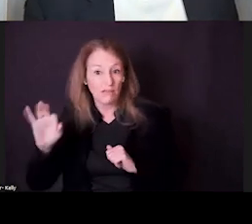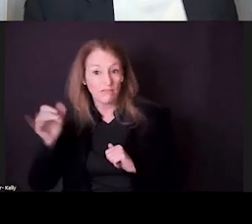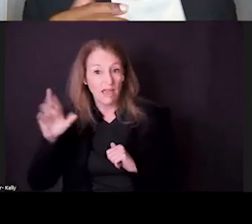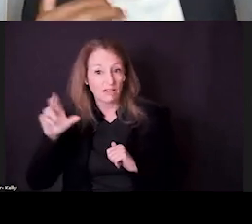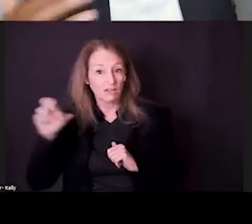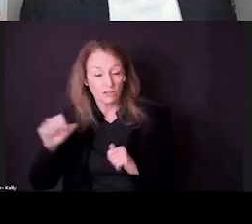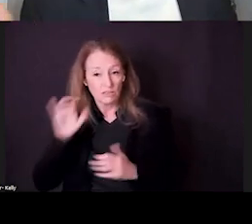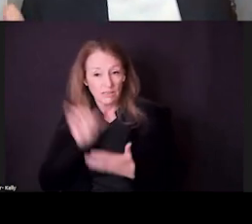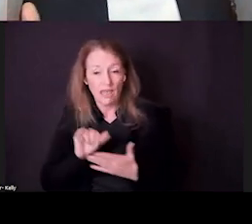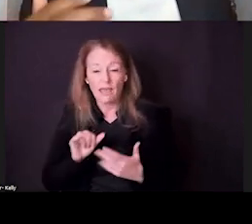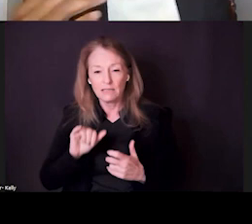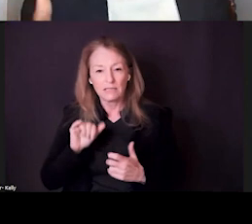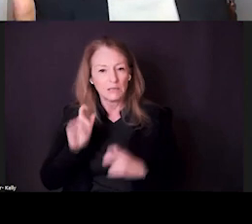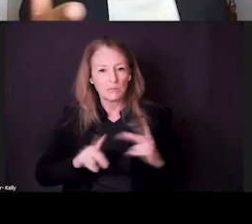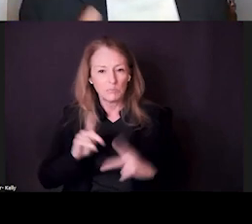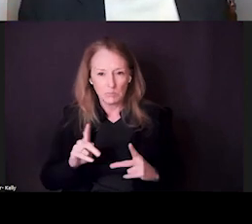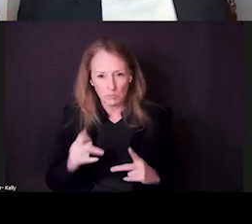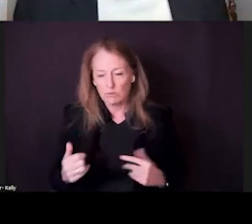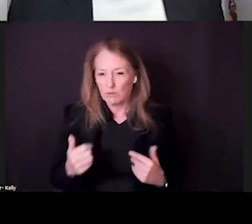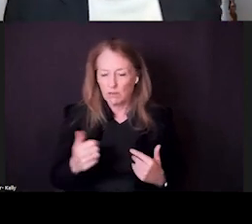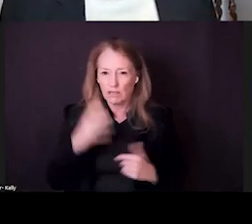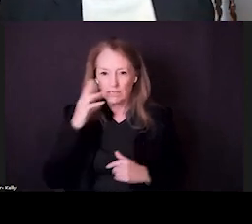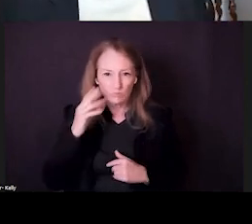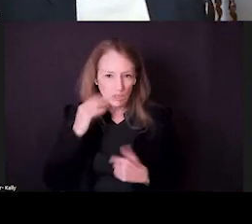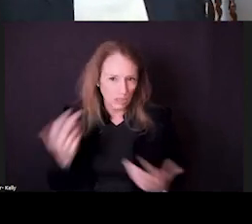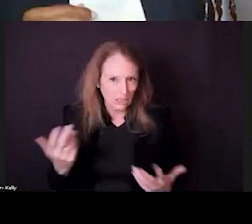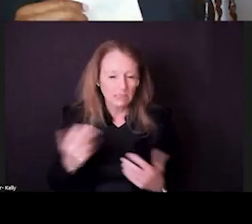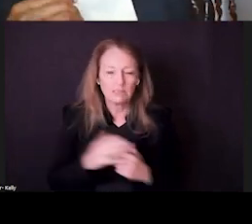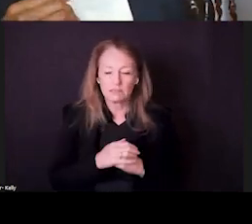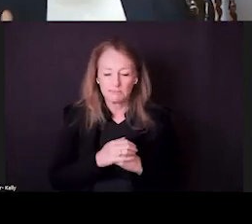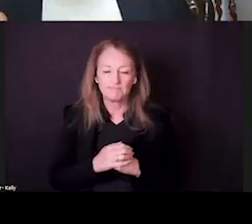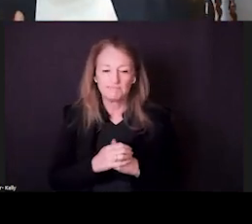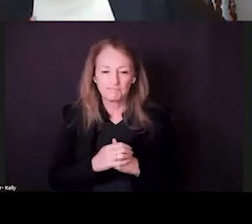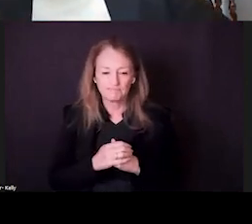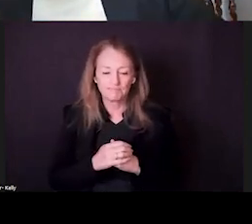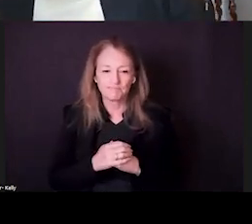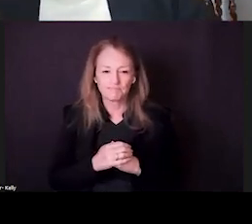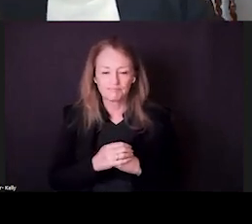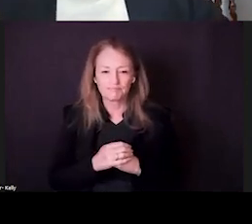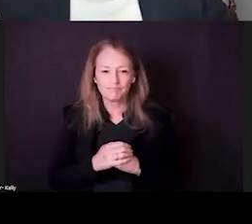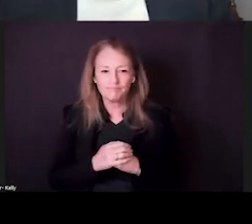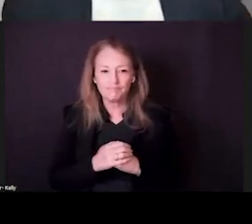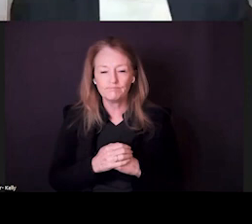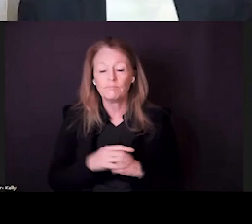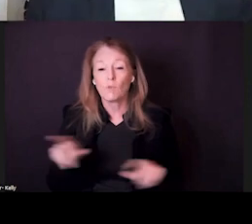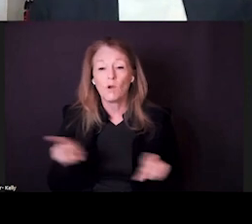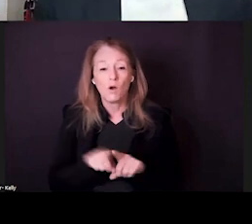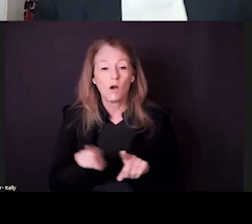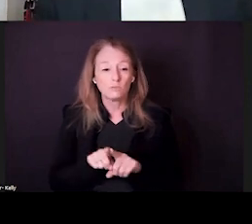HAVING GREATER ISSUES OR GREATER MENTAL HEALTH CHALLENGES. THE OTHER THING THAT HAPPENS IS -- IN THIS MODEL, THERE IS NOT A